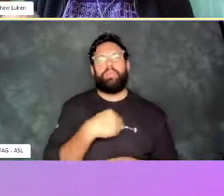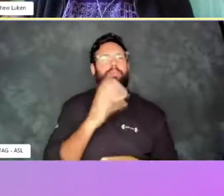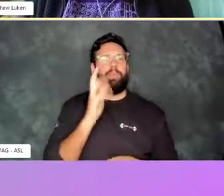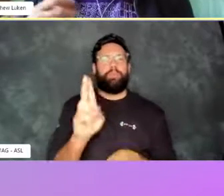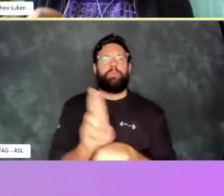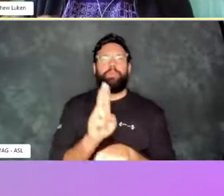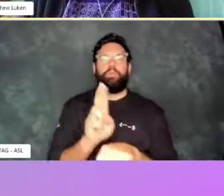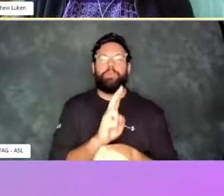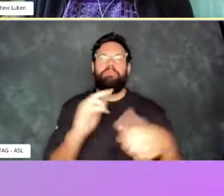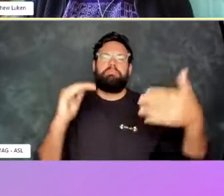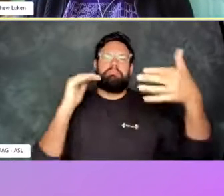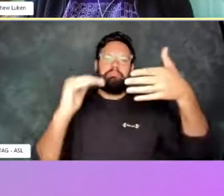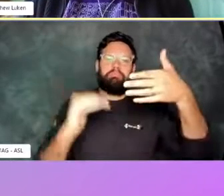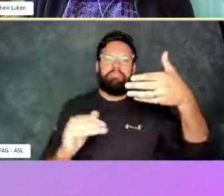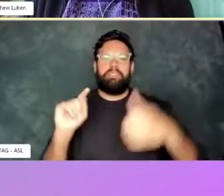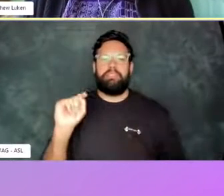Whether you use the torrent